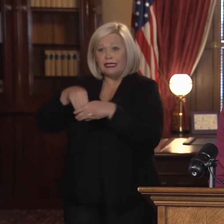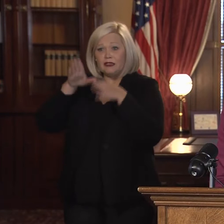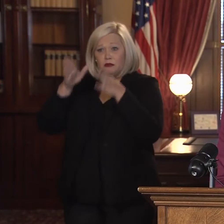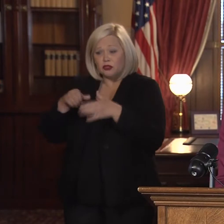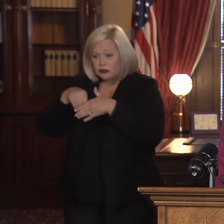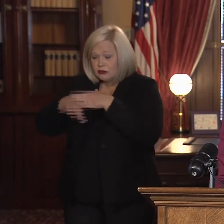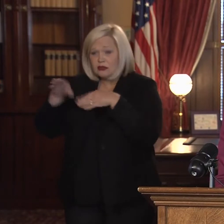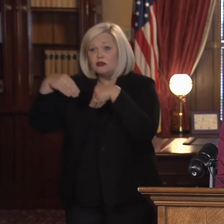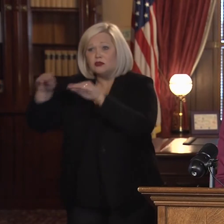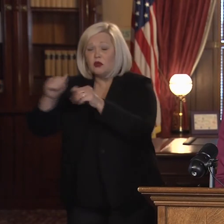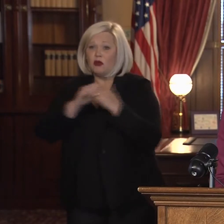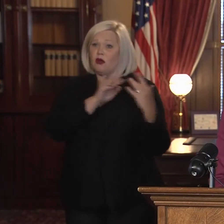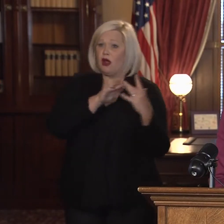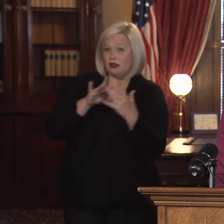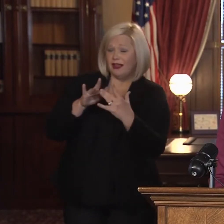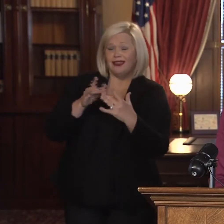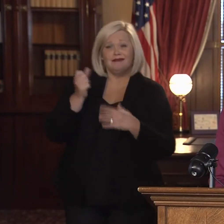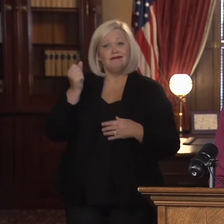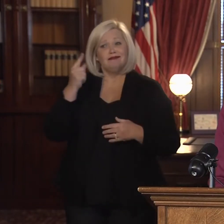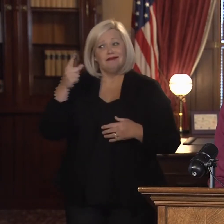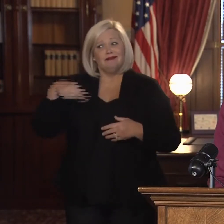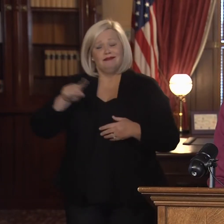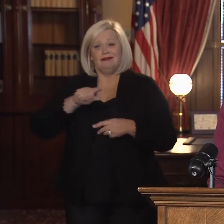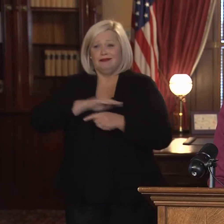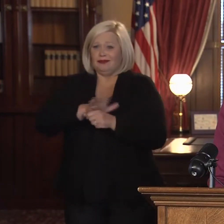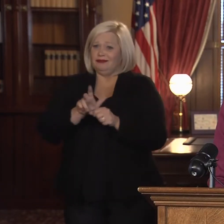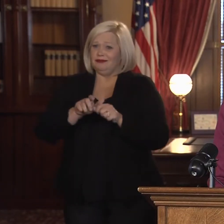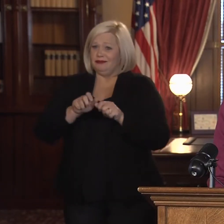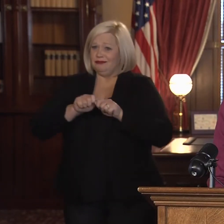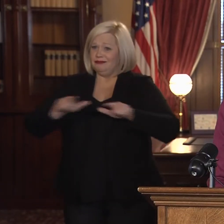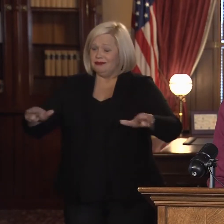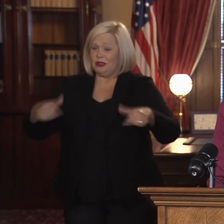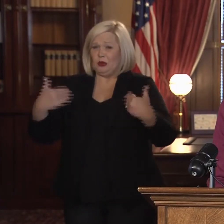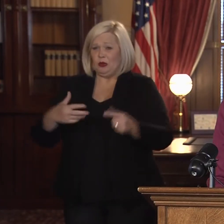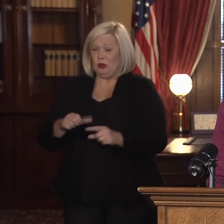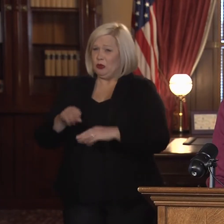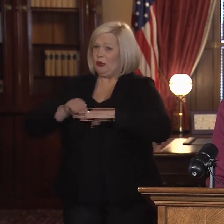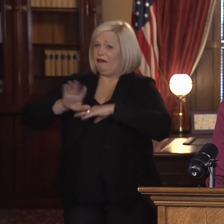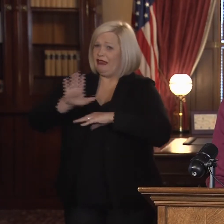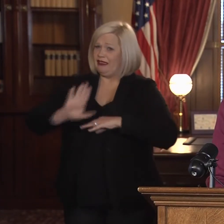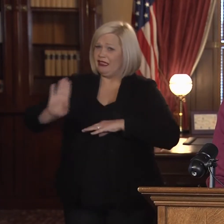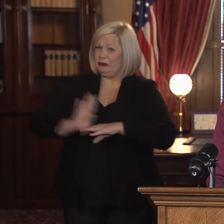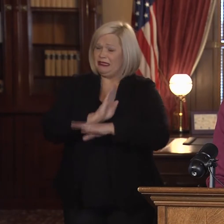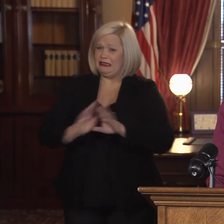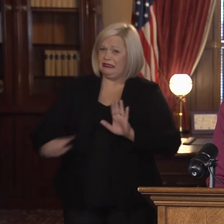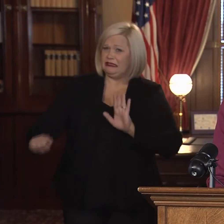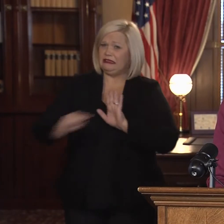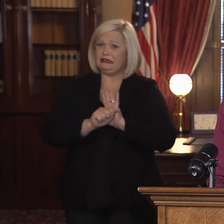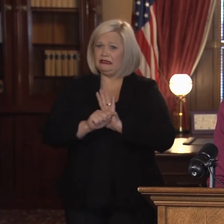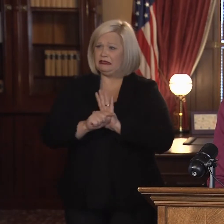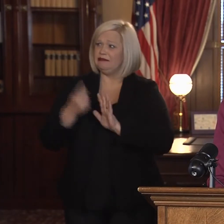MAKE EVERY EFFORT TO USE THE SMALL BUSINESS IN YOUR COMMUNITY EITHER IN PERSON OR ONLINE. THE PANDEMIC HAS BEEN HARD ON